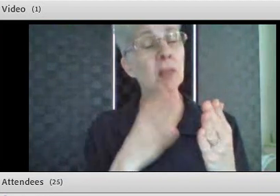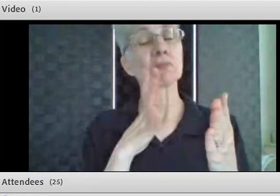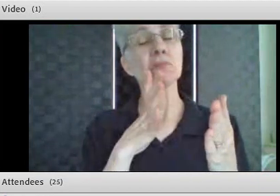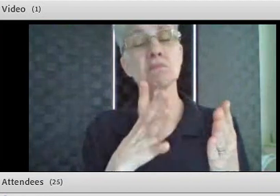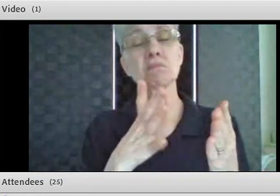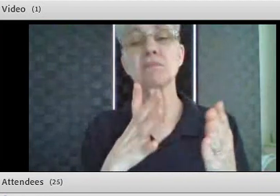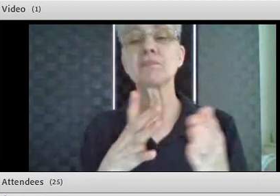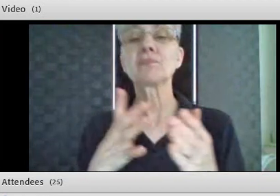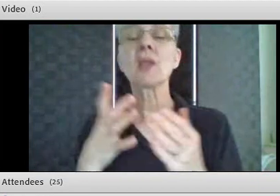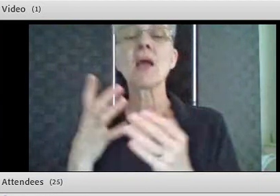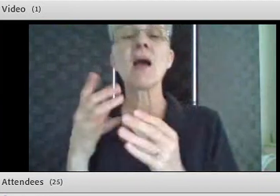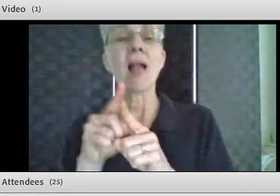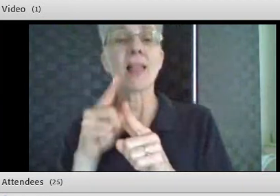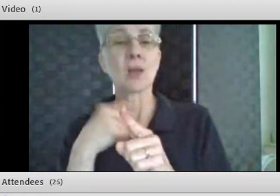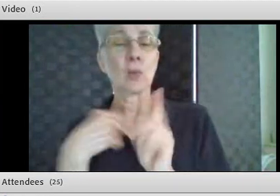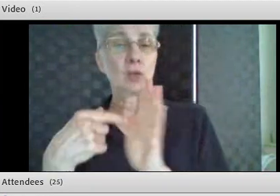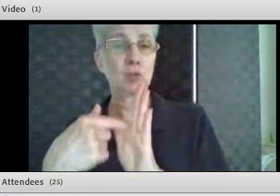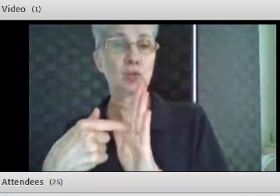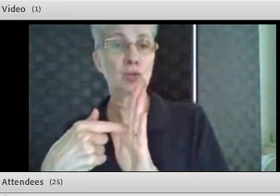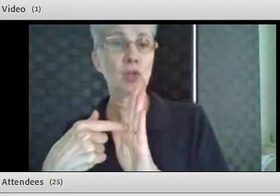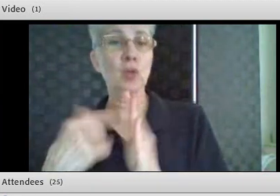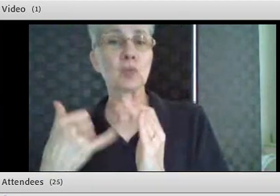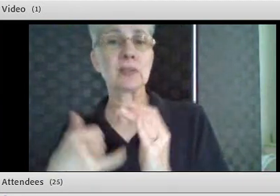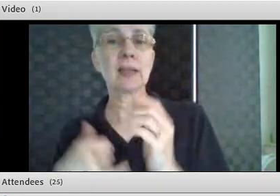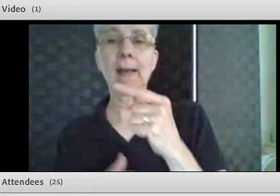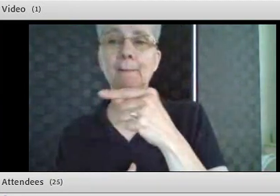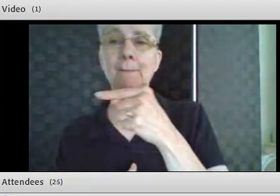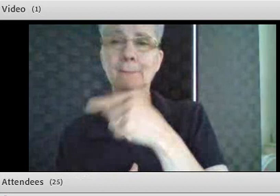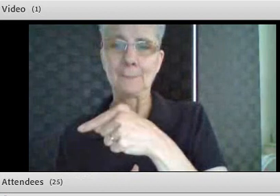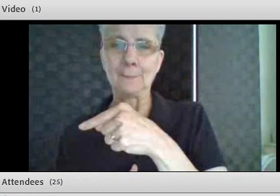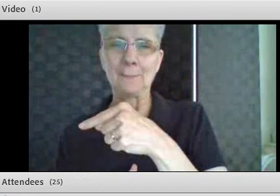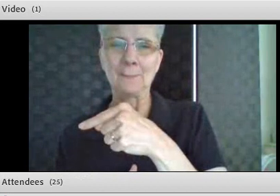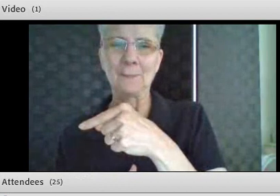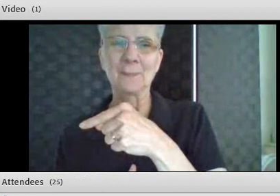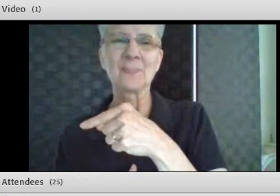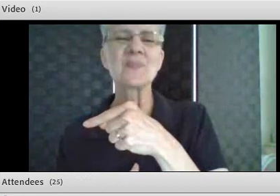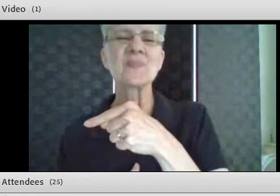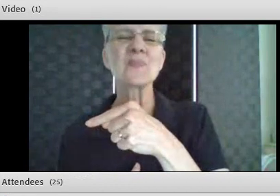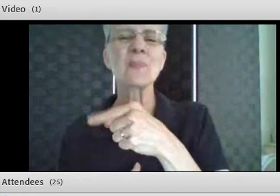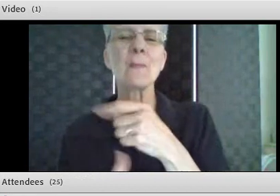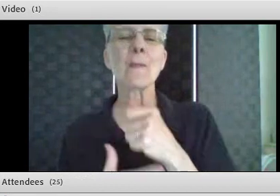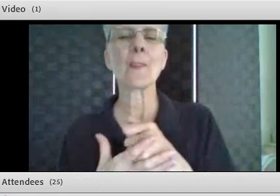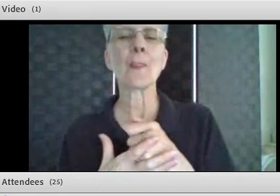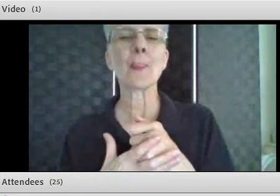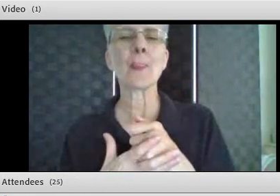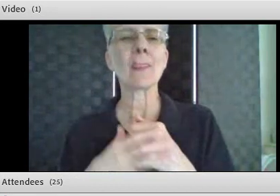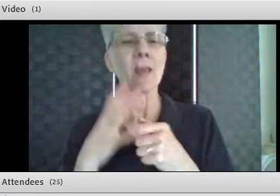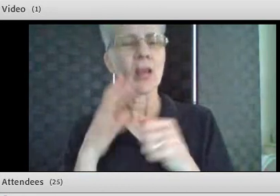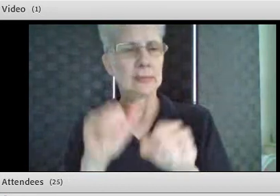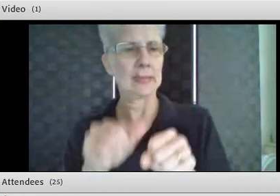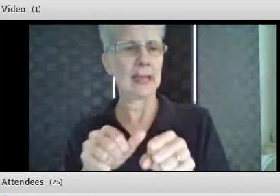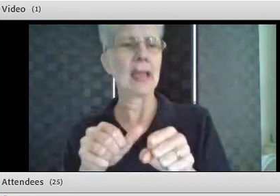Again, we designed this webinar with that in mind, knowing that not everybody is going to be an expert, but some people will be. Hilary: Yeah.